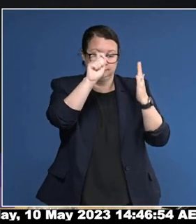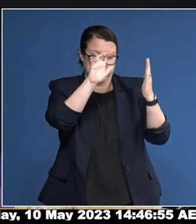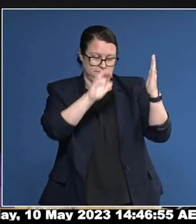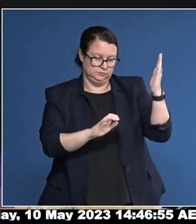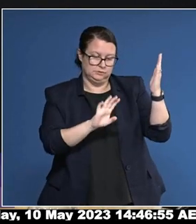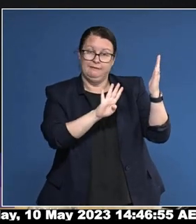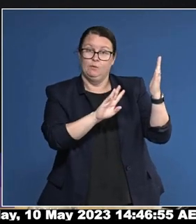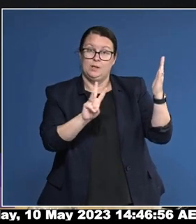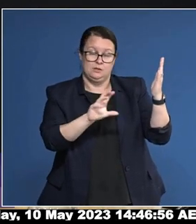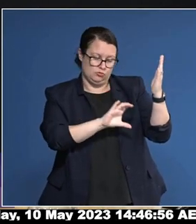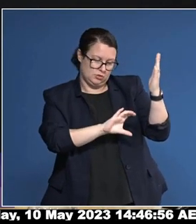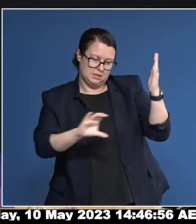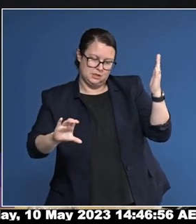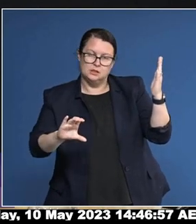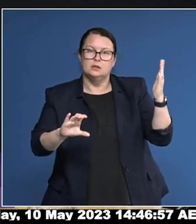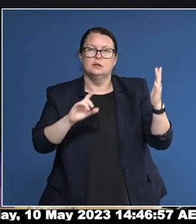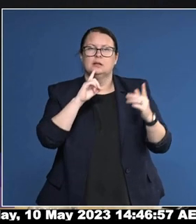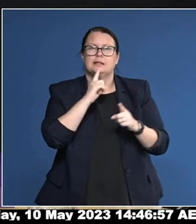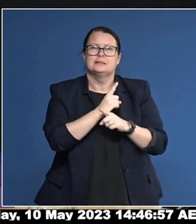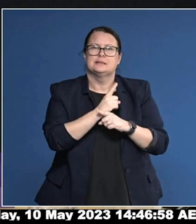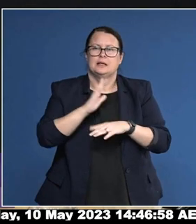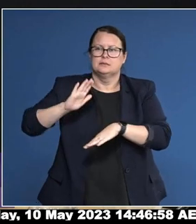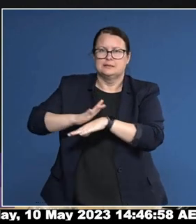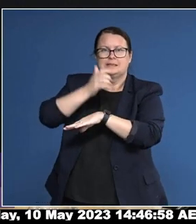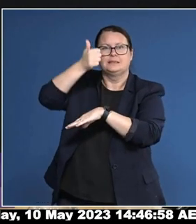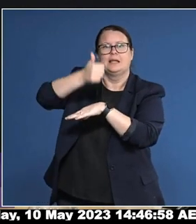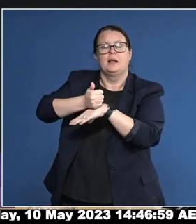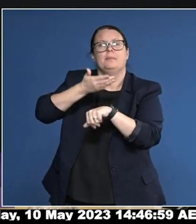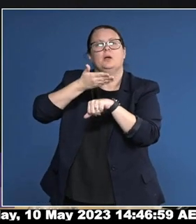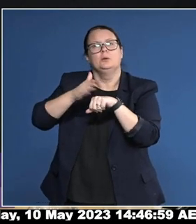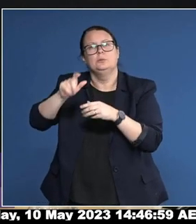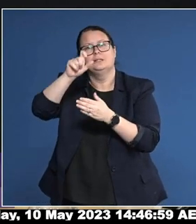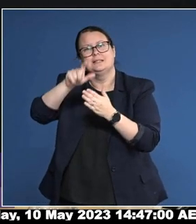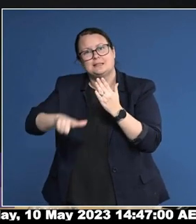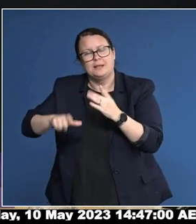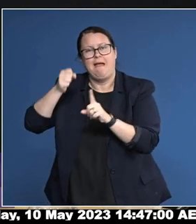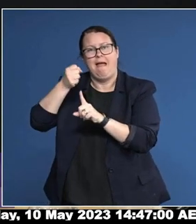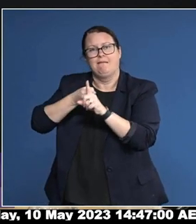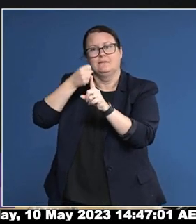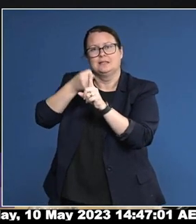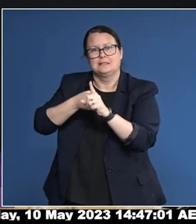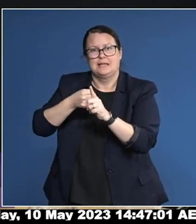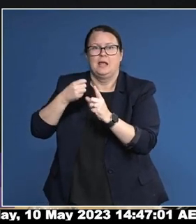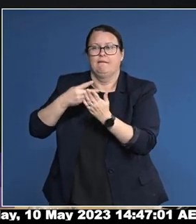'They established a new disability advocacy funding program which commenced on 1 January...' MS BULLEN: Yes. COMMISSIONER RYAN: How extensive is that?